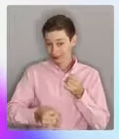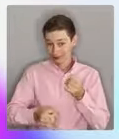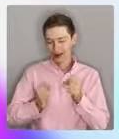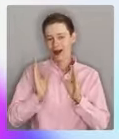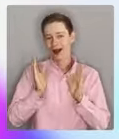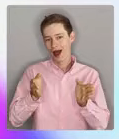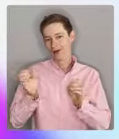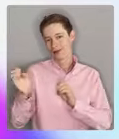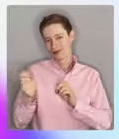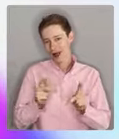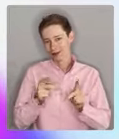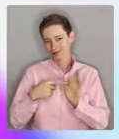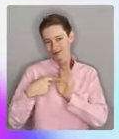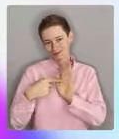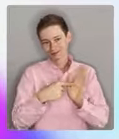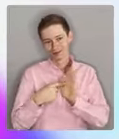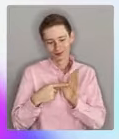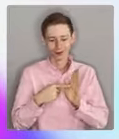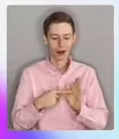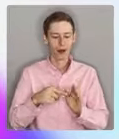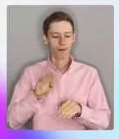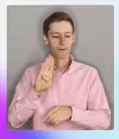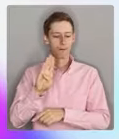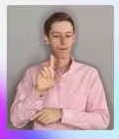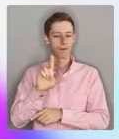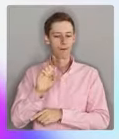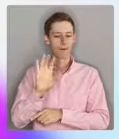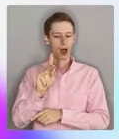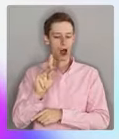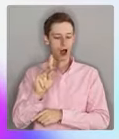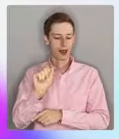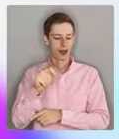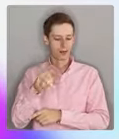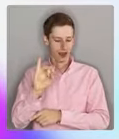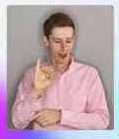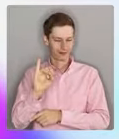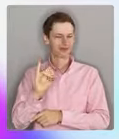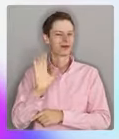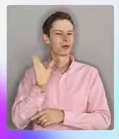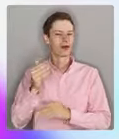to tell you about the blocking API, a feature that increases safety, trust,